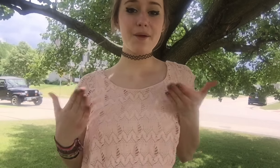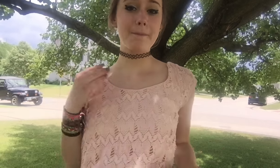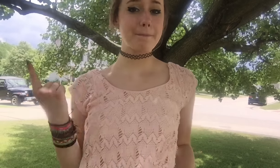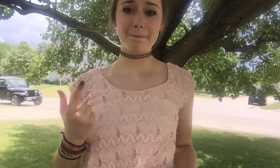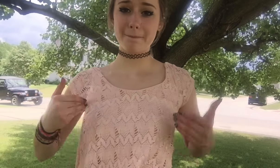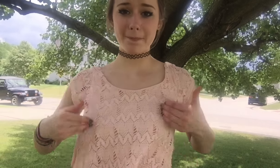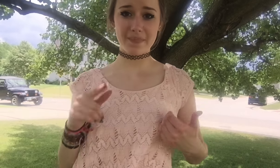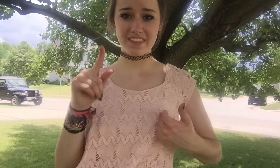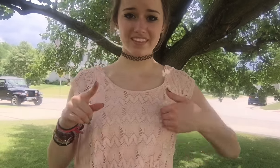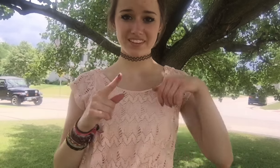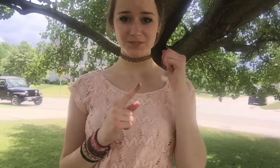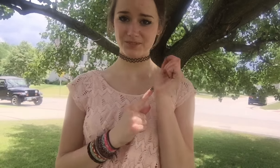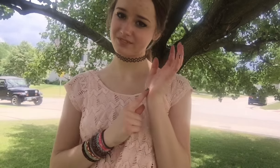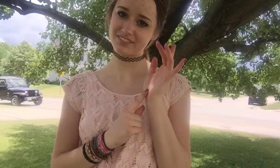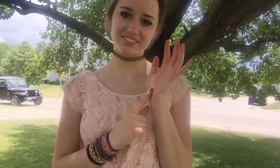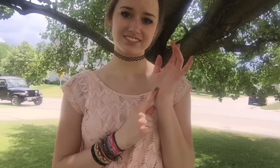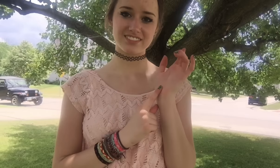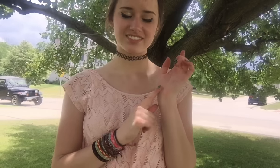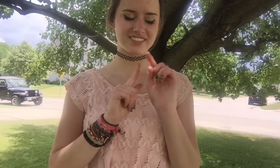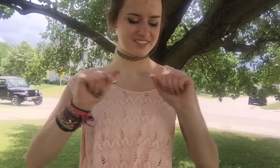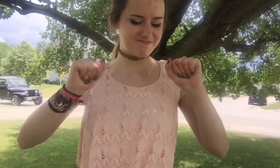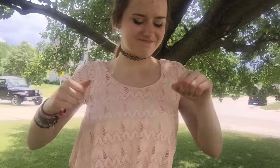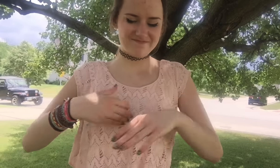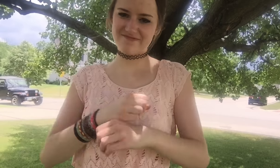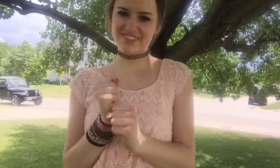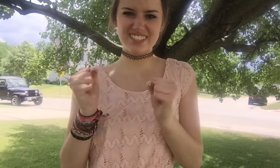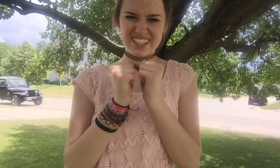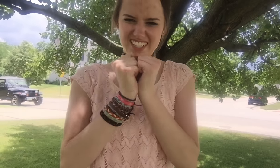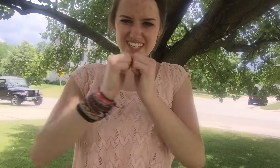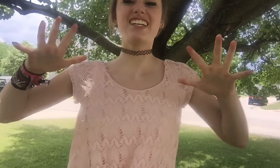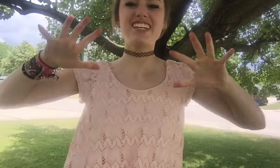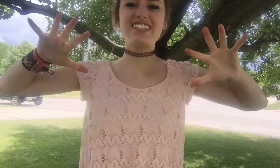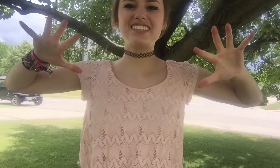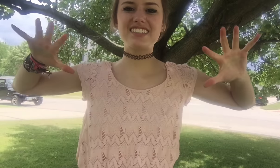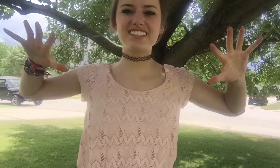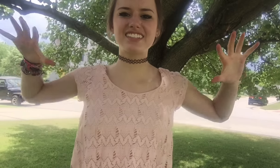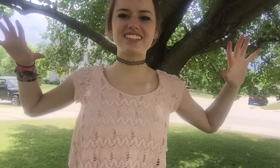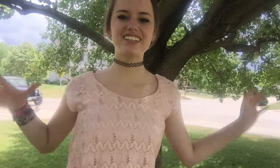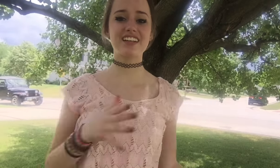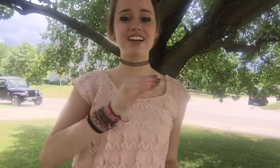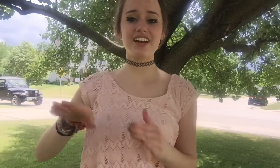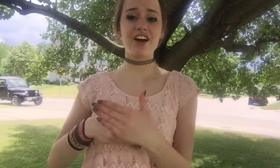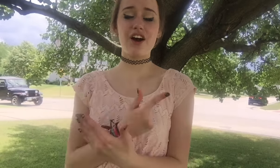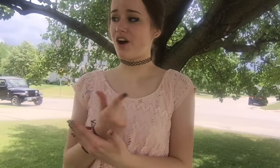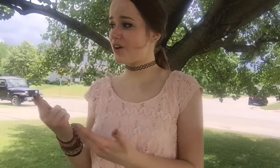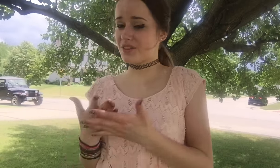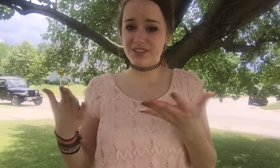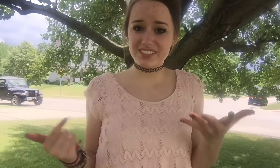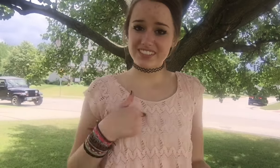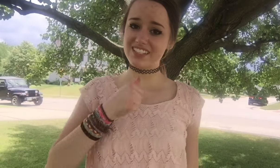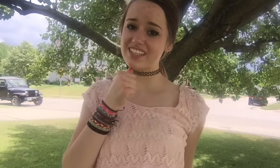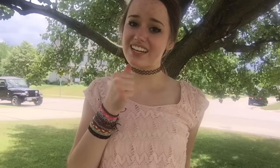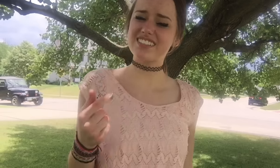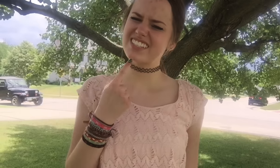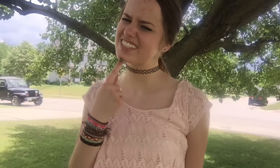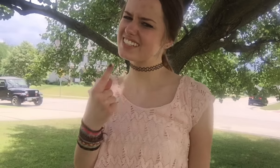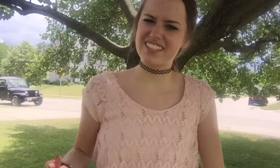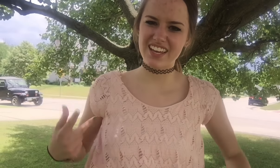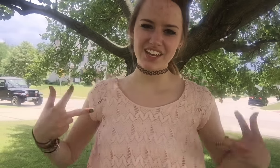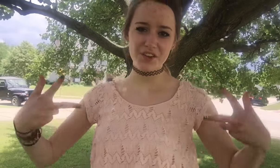i might only have one match but i can make an explosion and all those things i didn't say